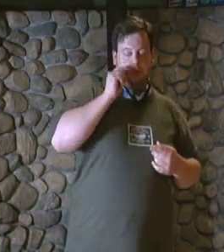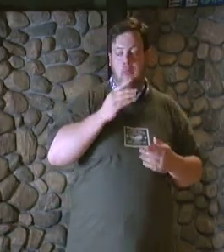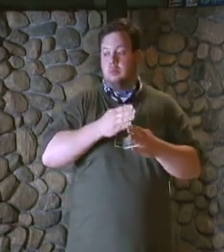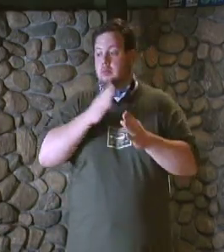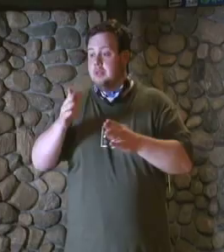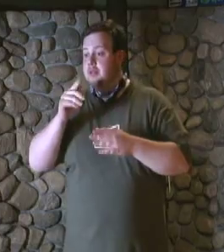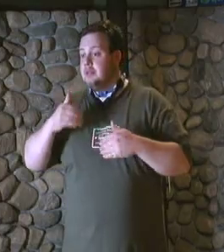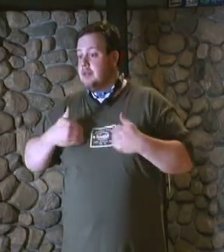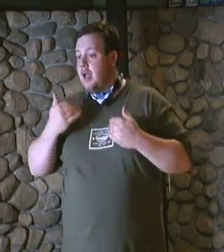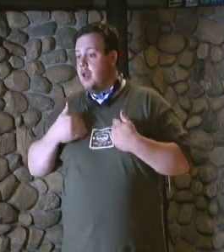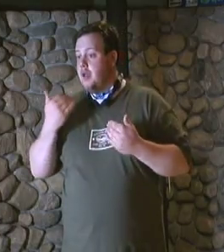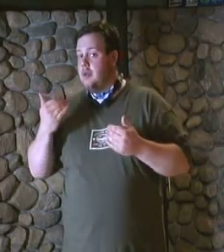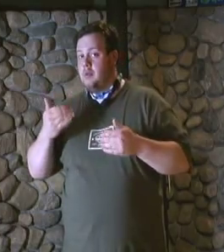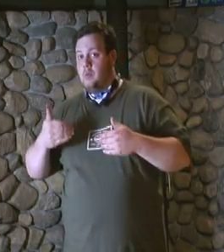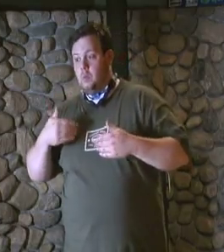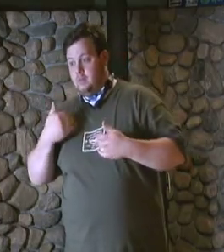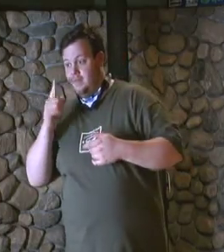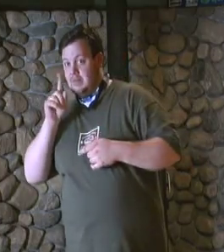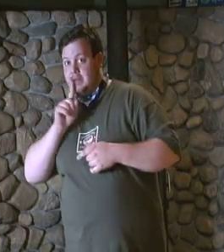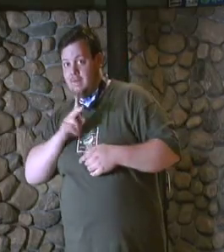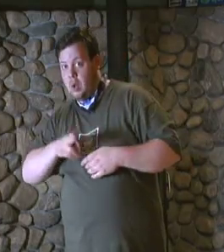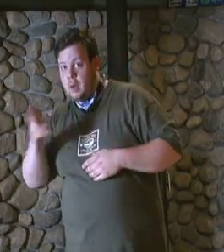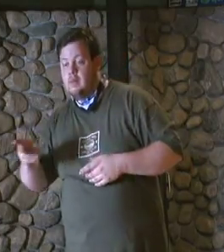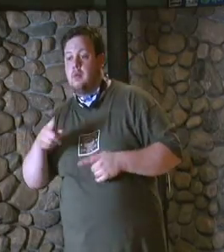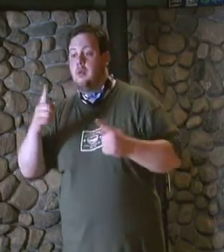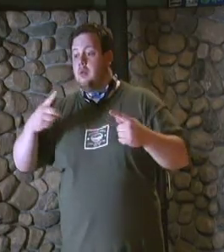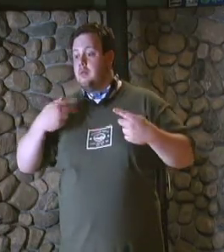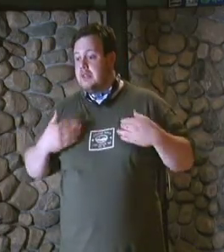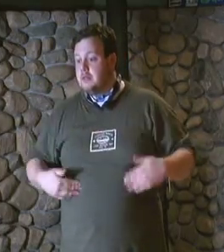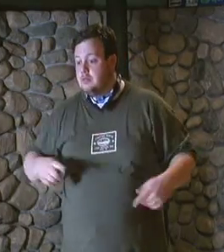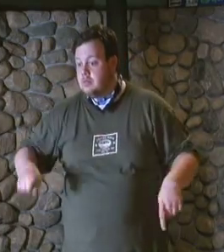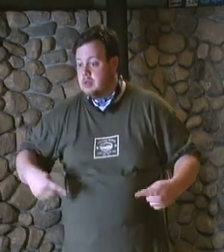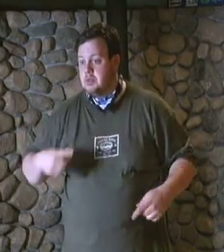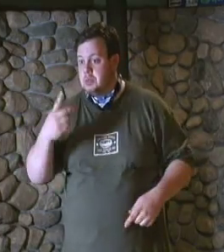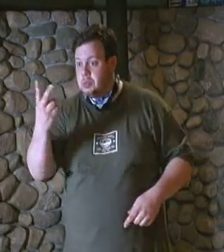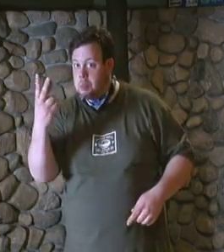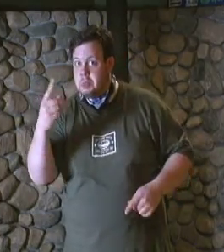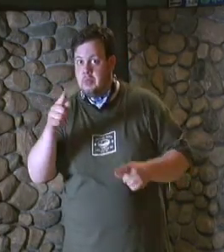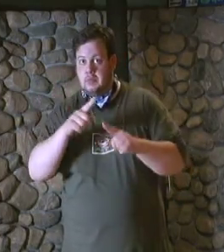Some sessions added included Deaf/Hard of Hearing Teens, Deaf/Hard of Hearing Youth,